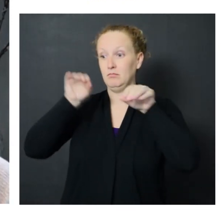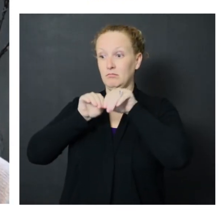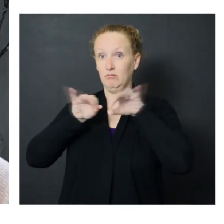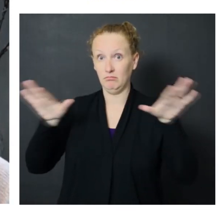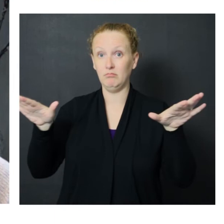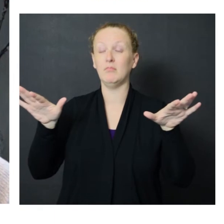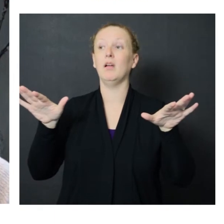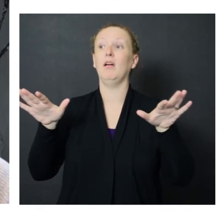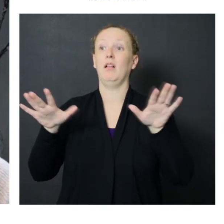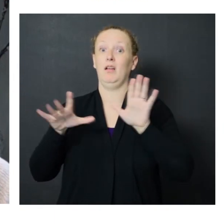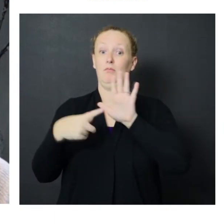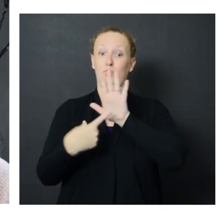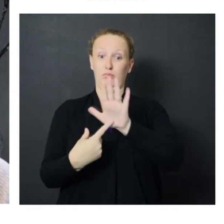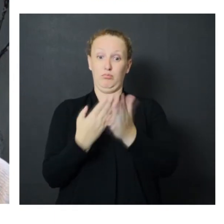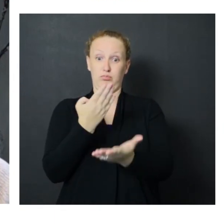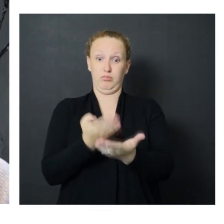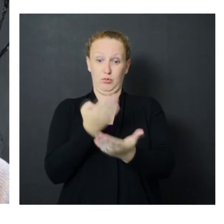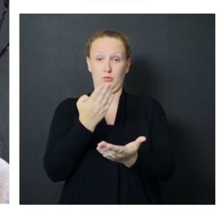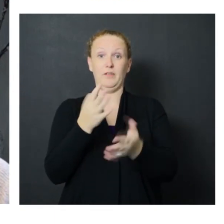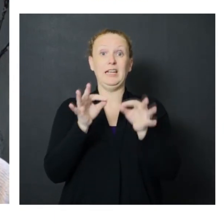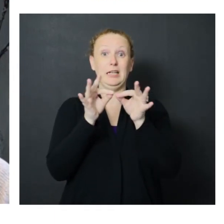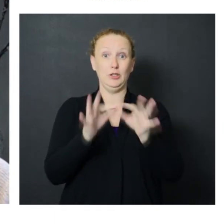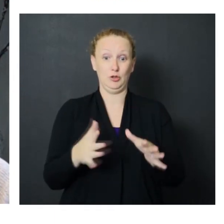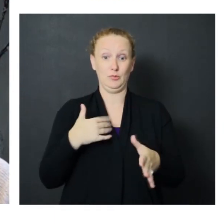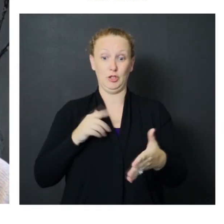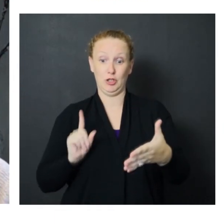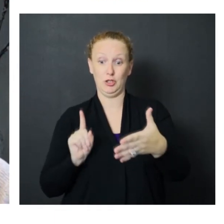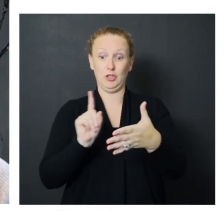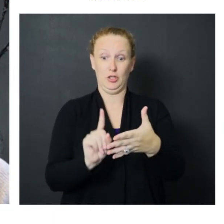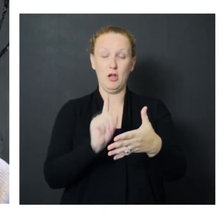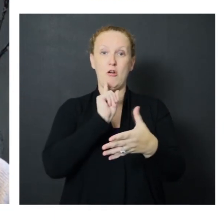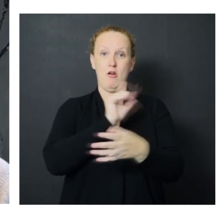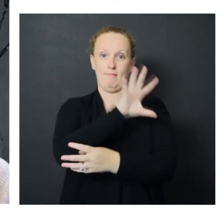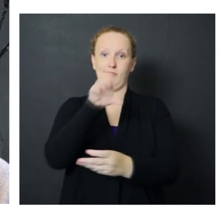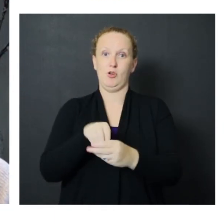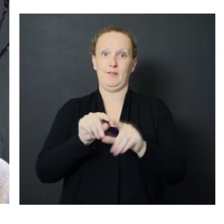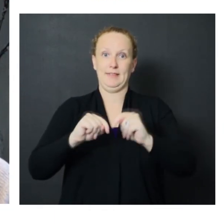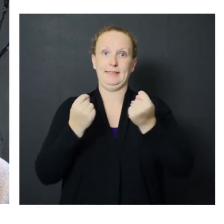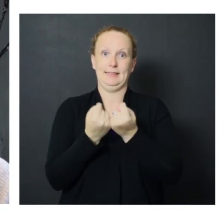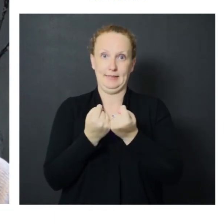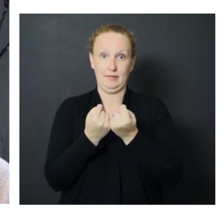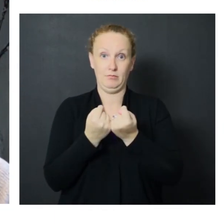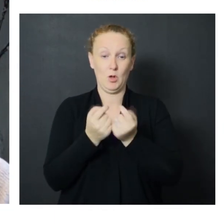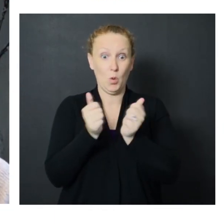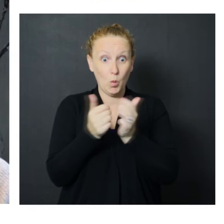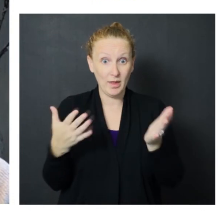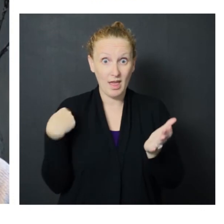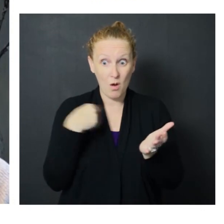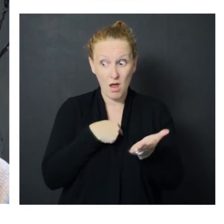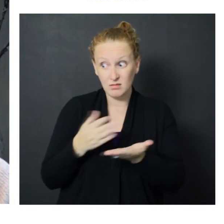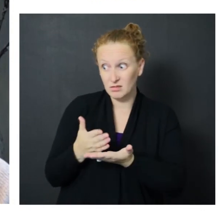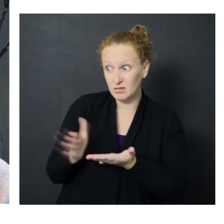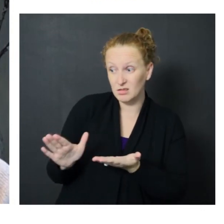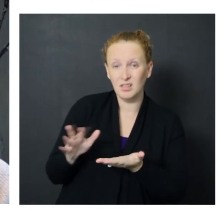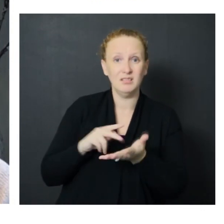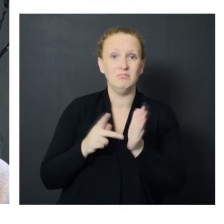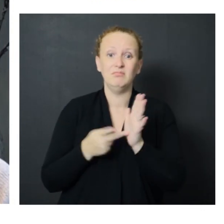we are a member of the team that without us certain things simply cannot happen. We also were able to see how each